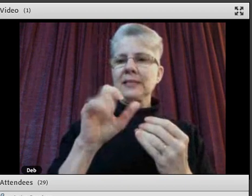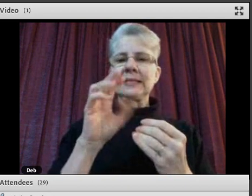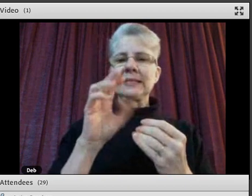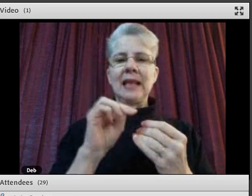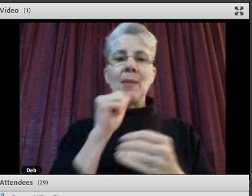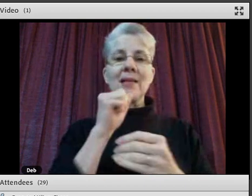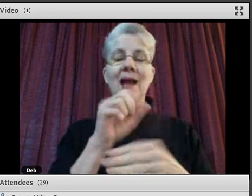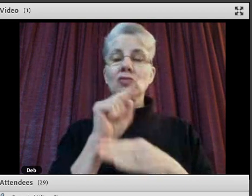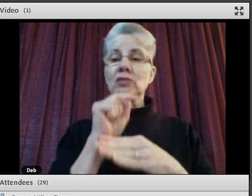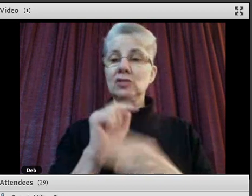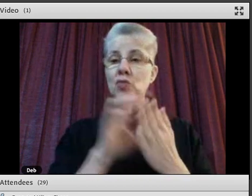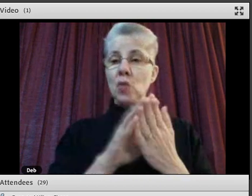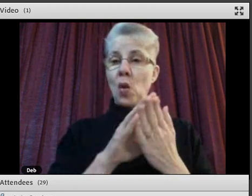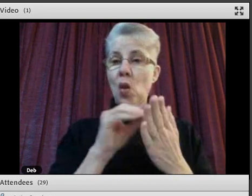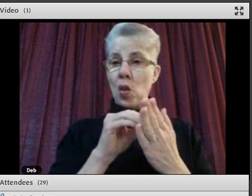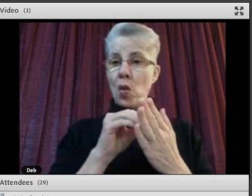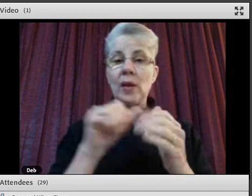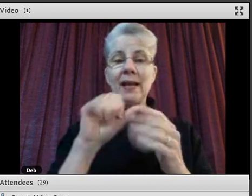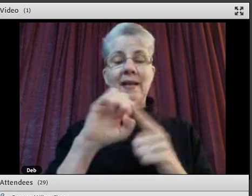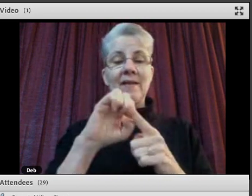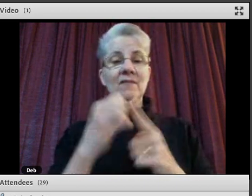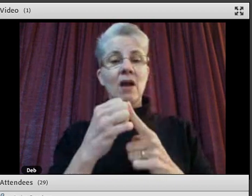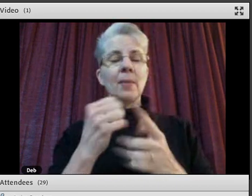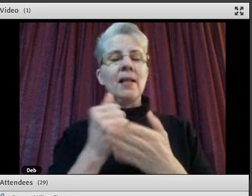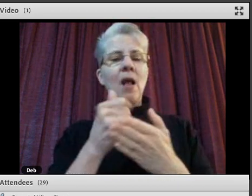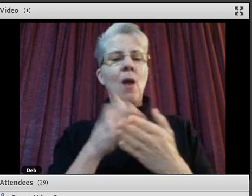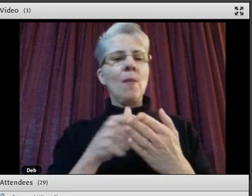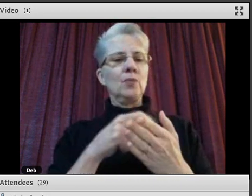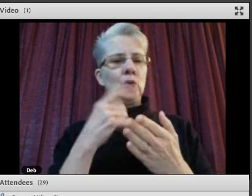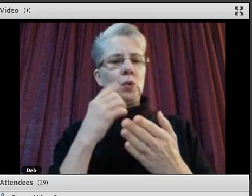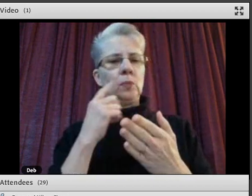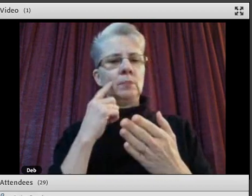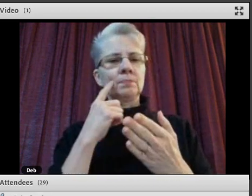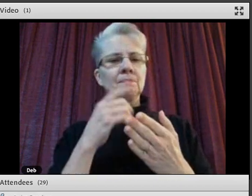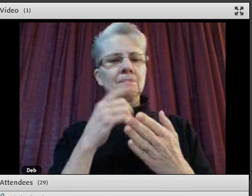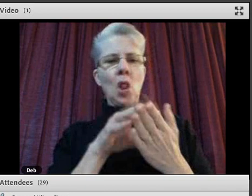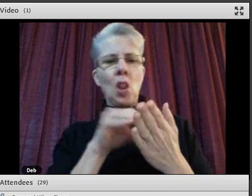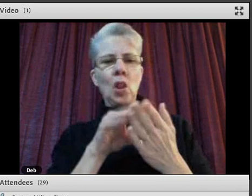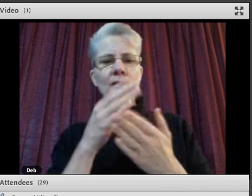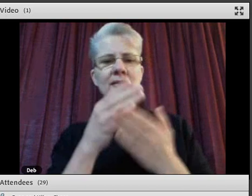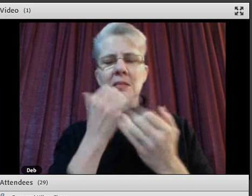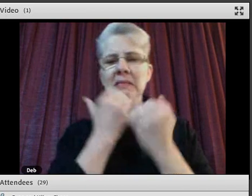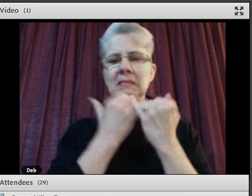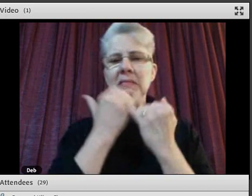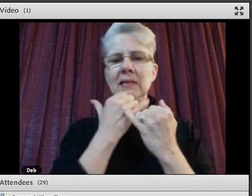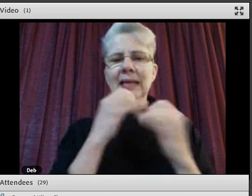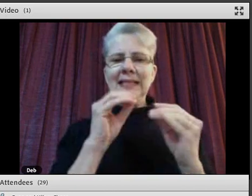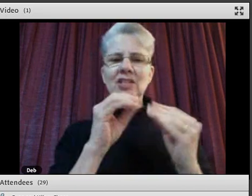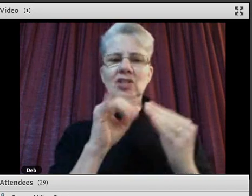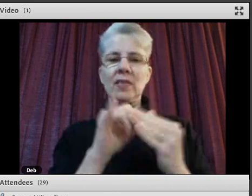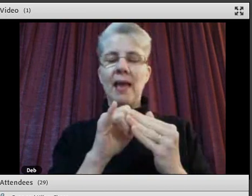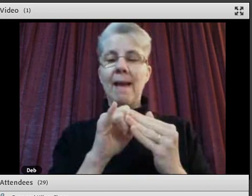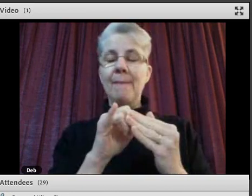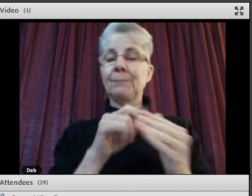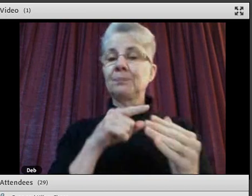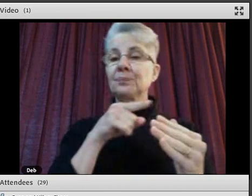and guide you guys around some of the common pitfalls associated with teaching S.T.E.A.M. Ryan: We'll actually kind of be working in an reverse order here.